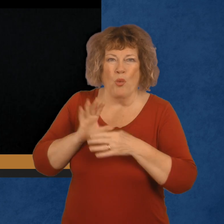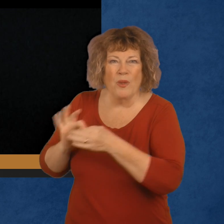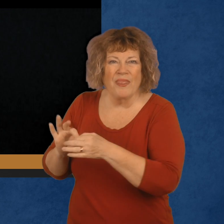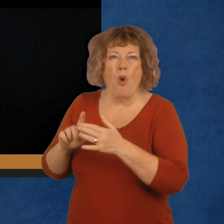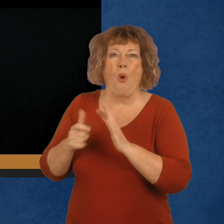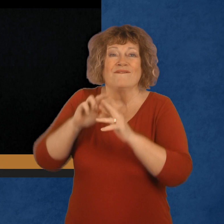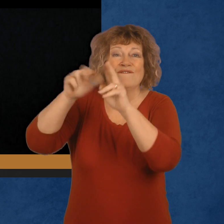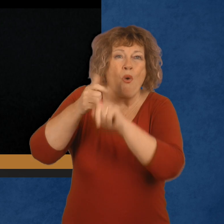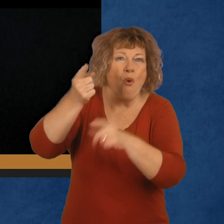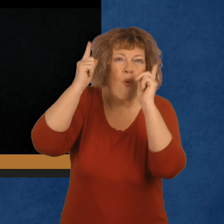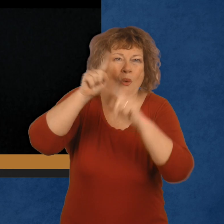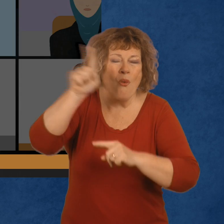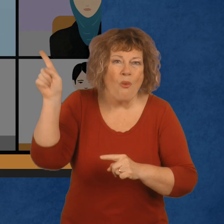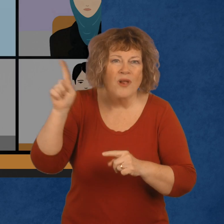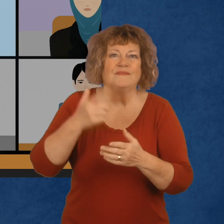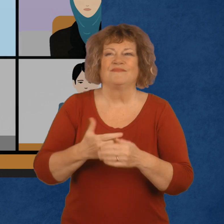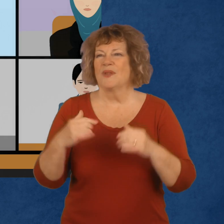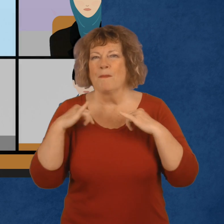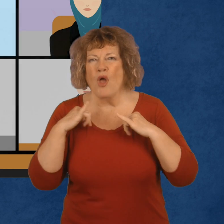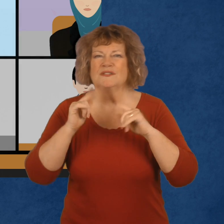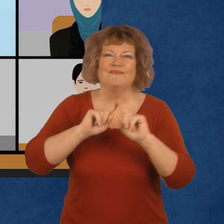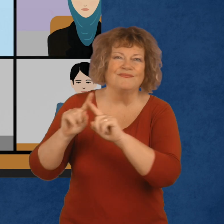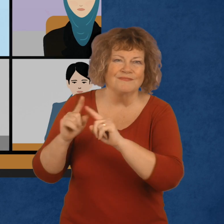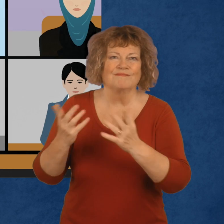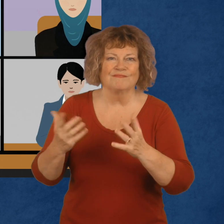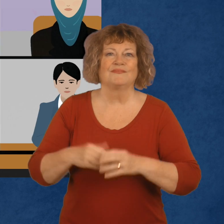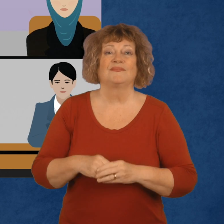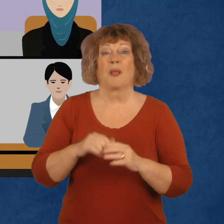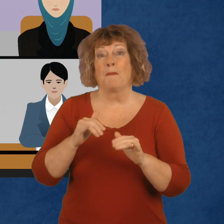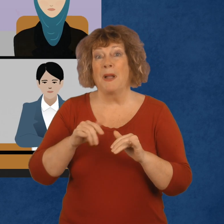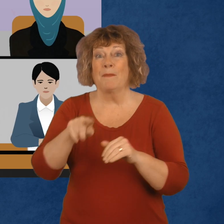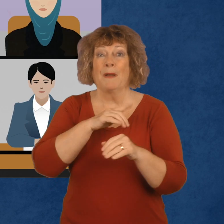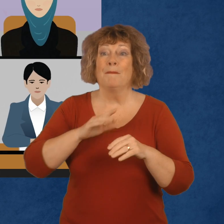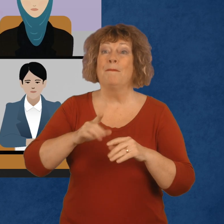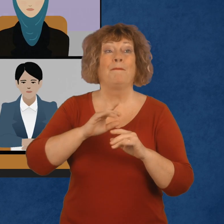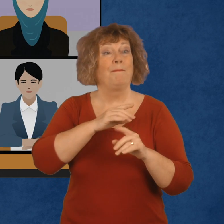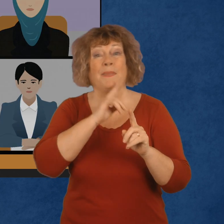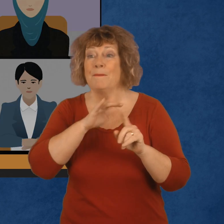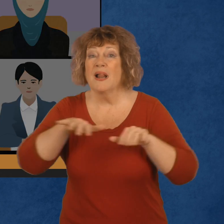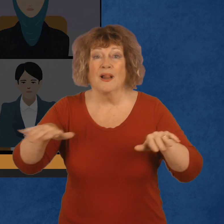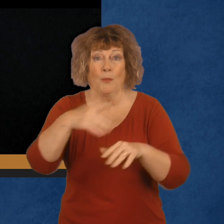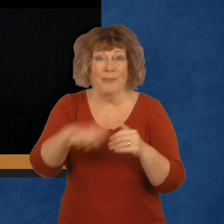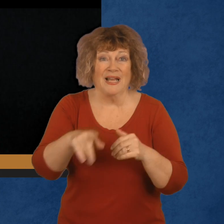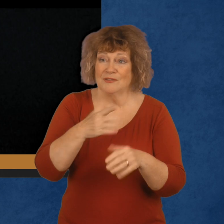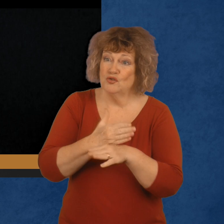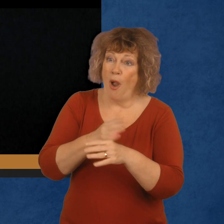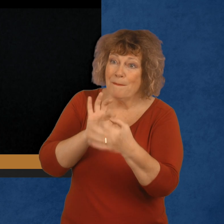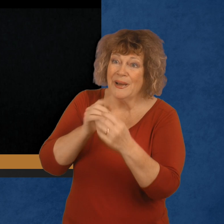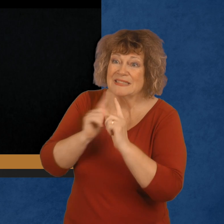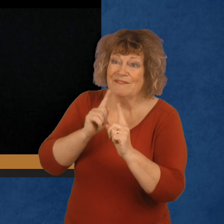In other cases, they may be people you have had a job interview with. In some cases there will also be an interpreter.